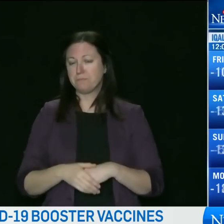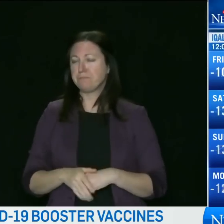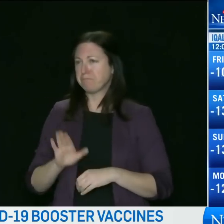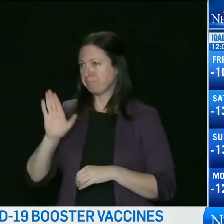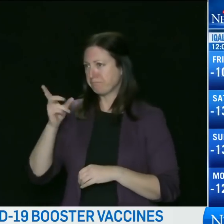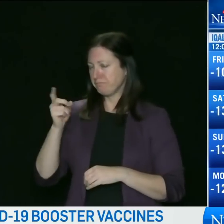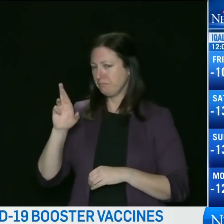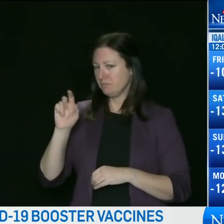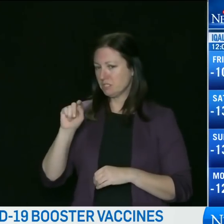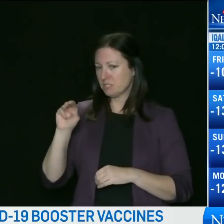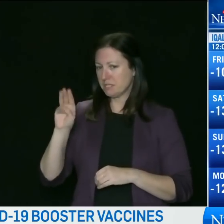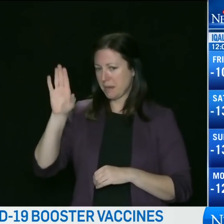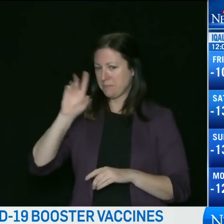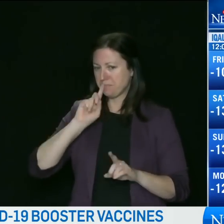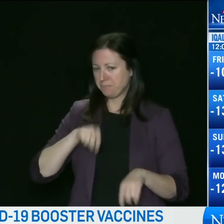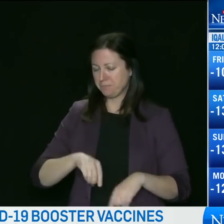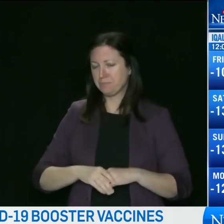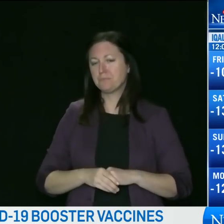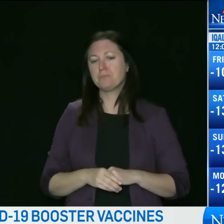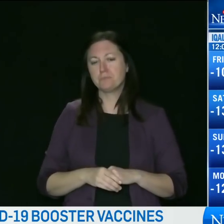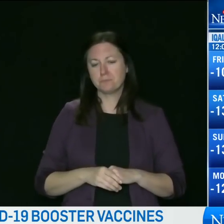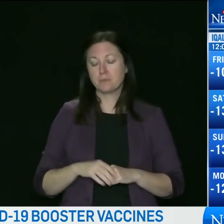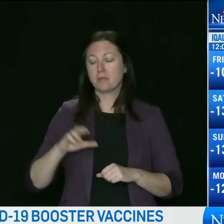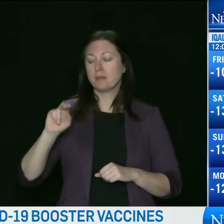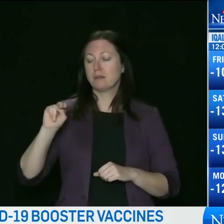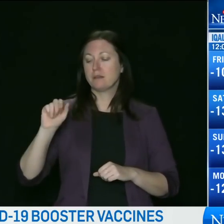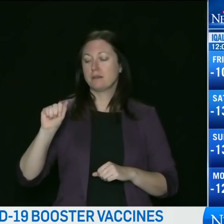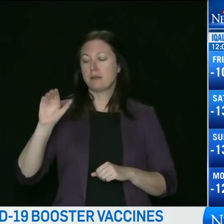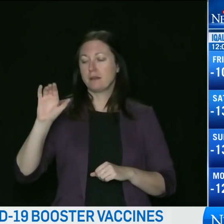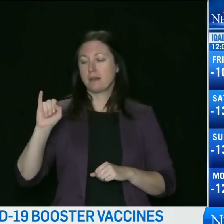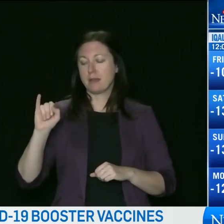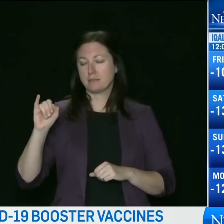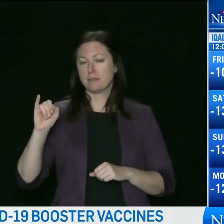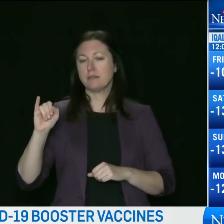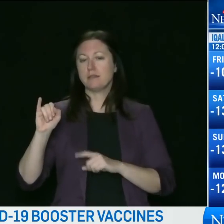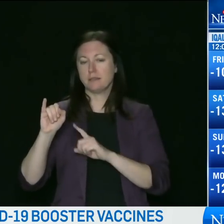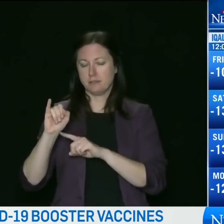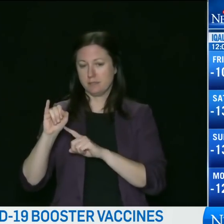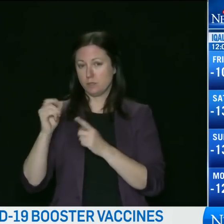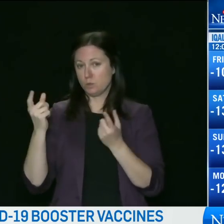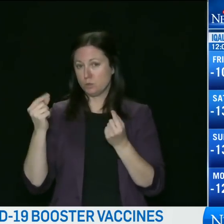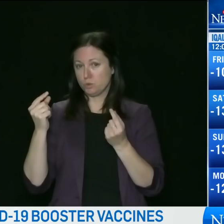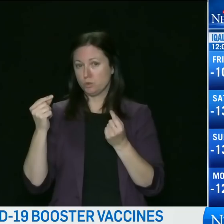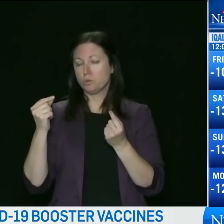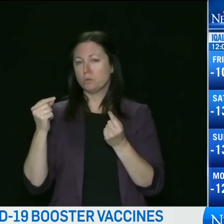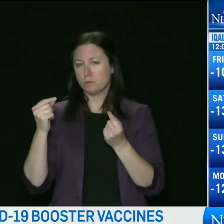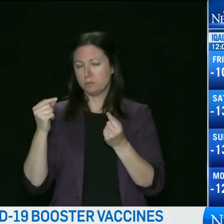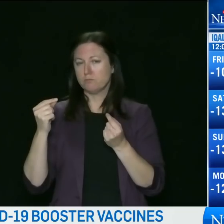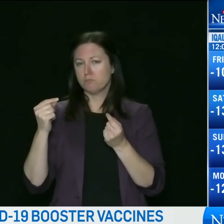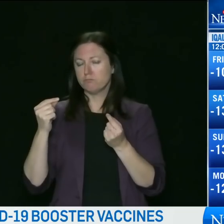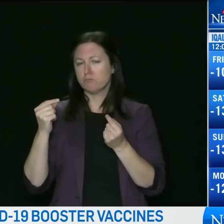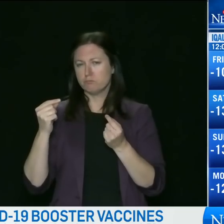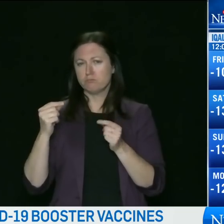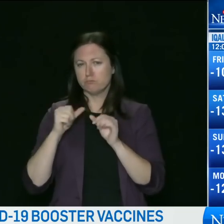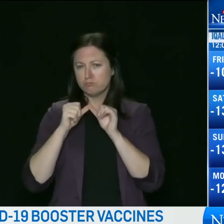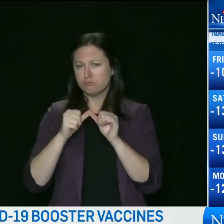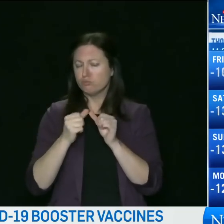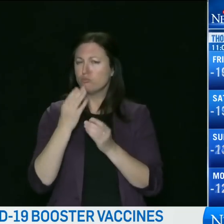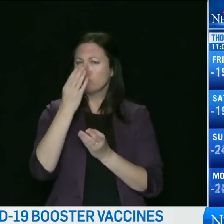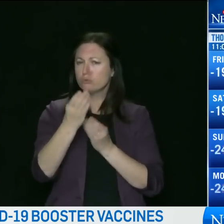BECAUSE OF THE OMICRON VARIANT.